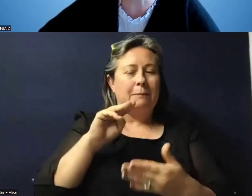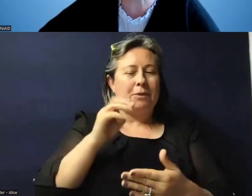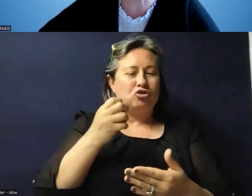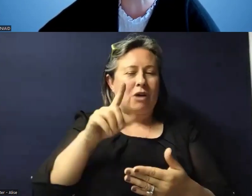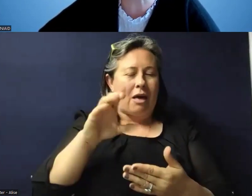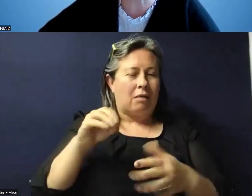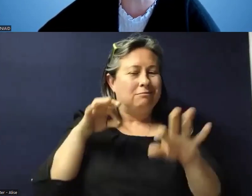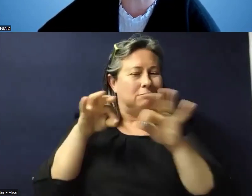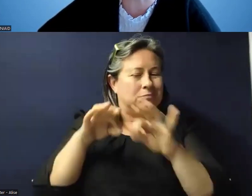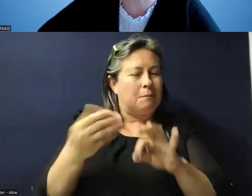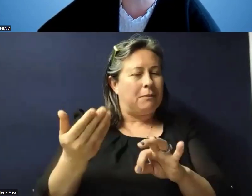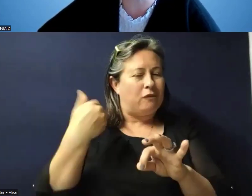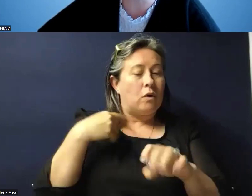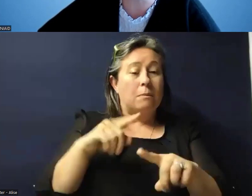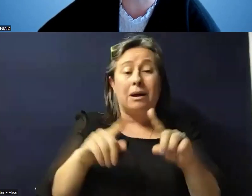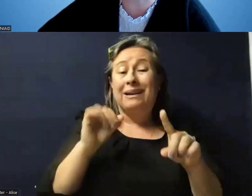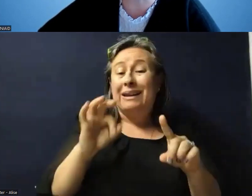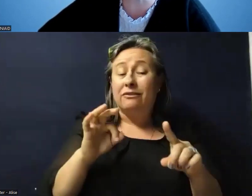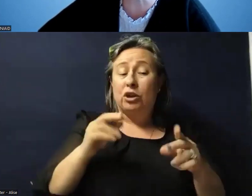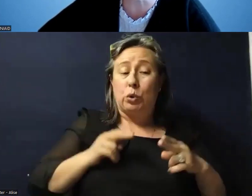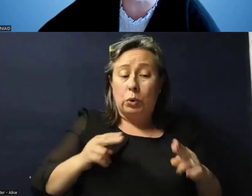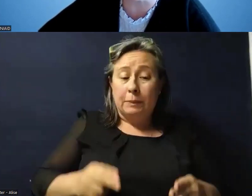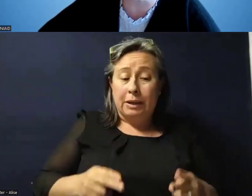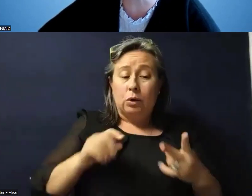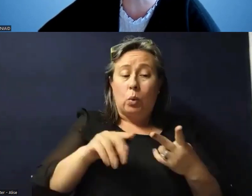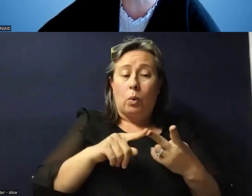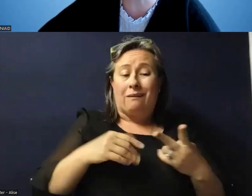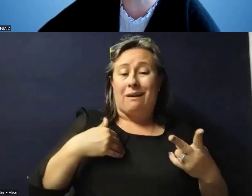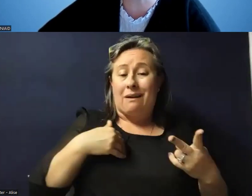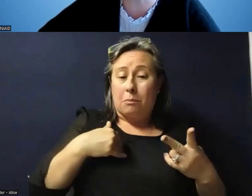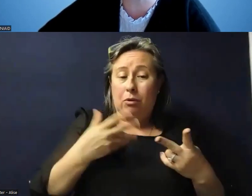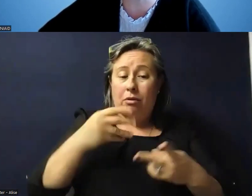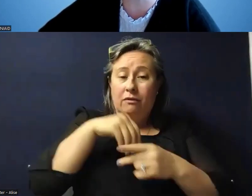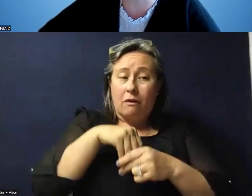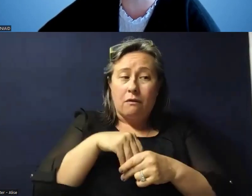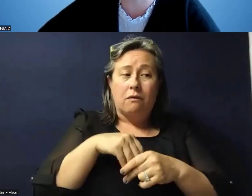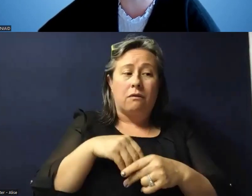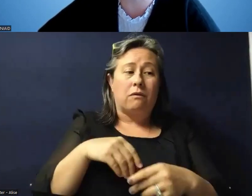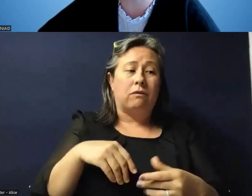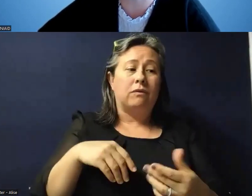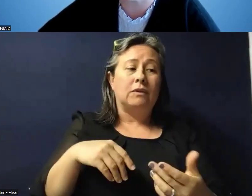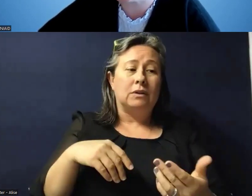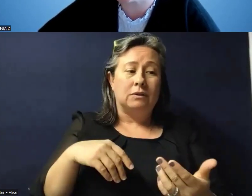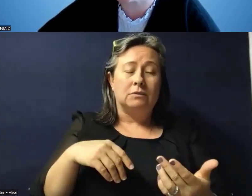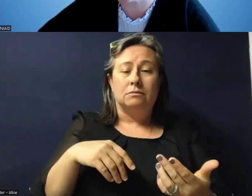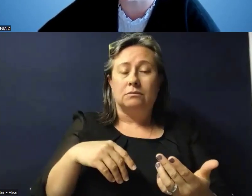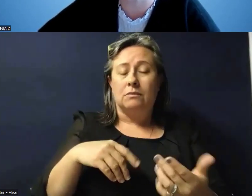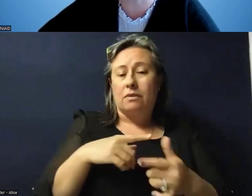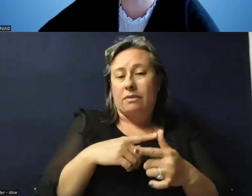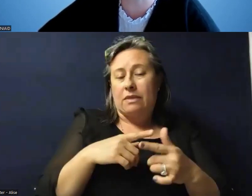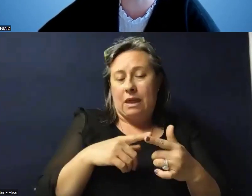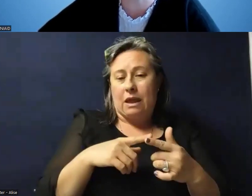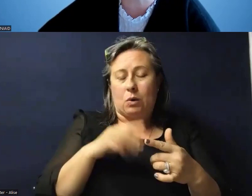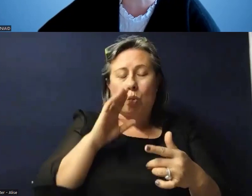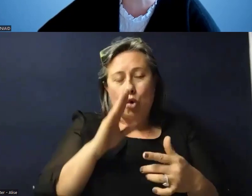in the sense that if there are humans or animals involved, even if it's a consultant, then we would consider it a foreign component.